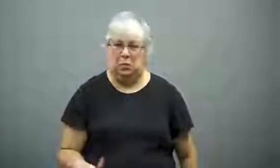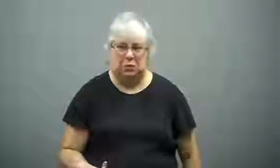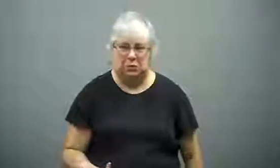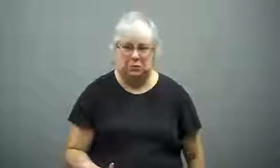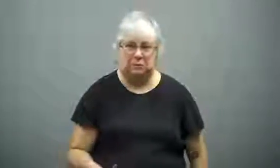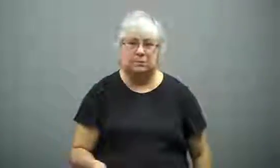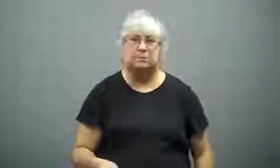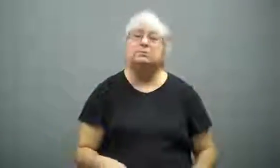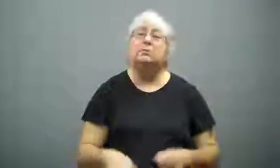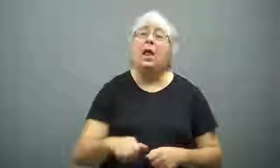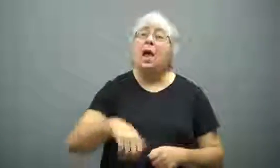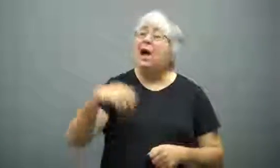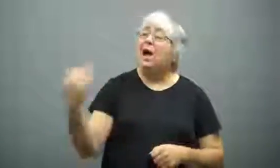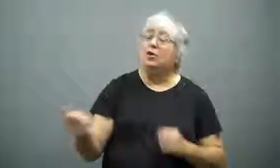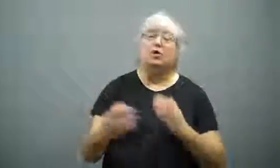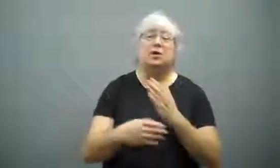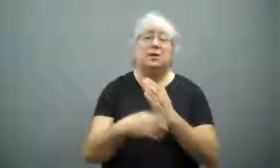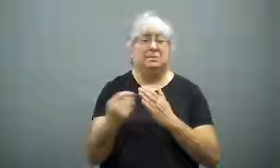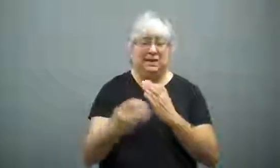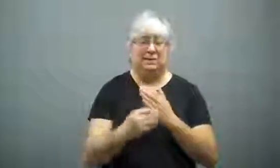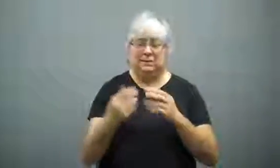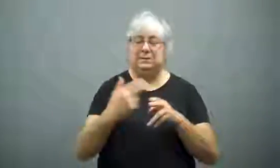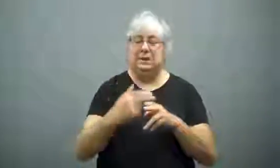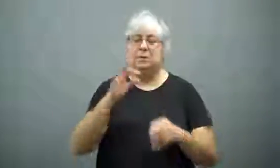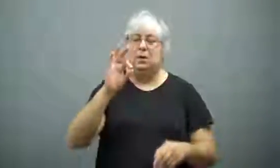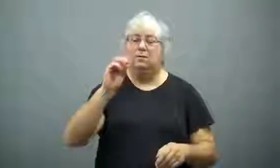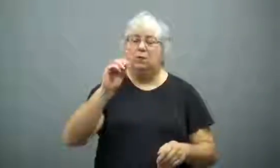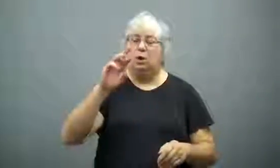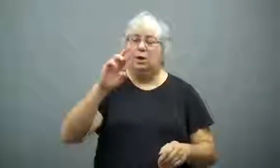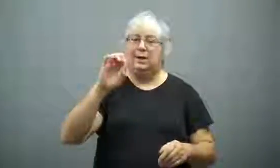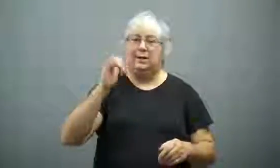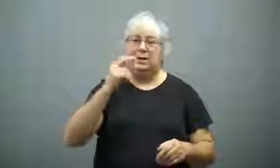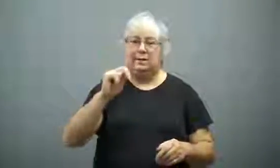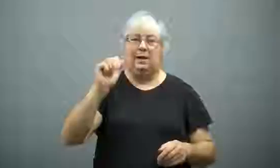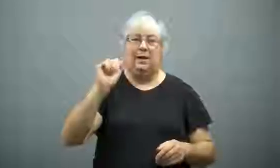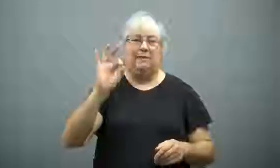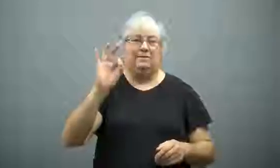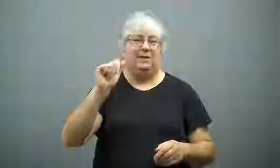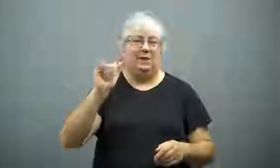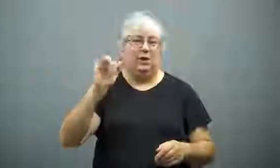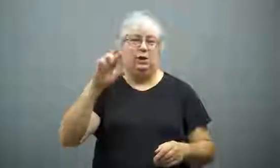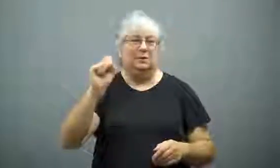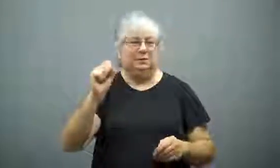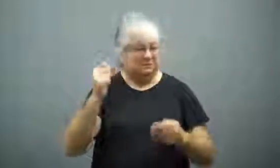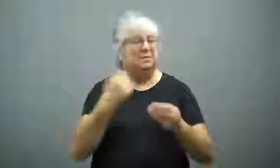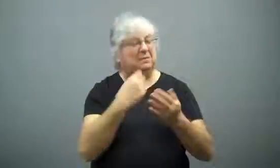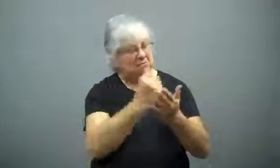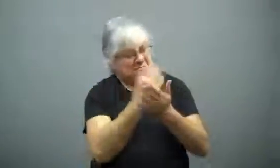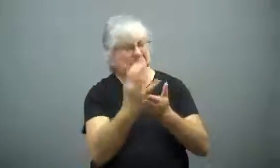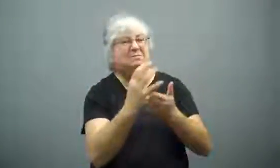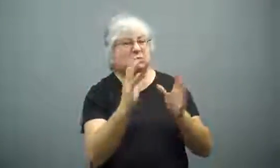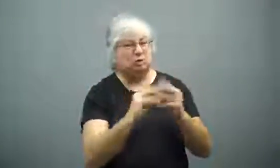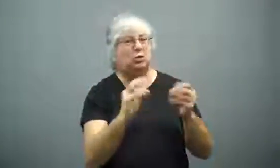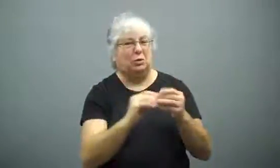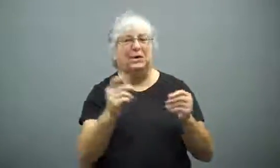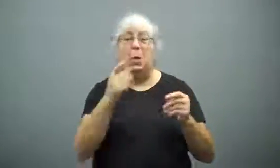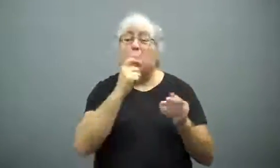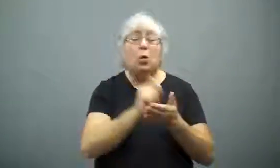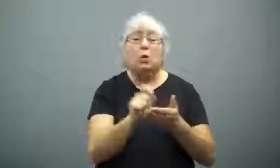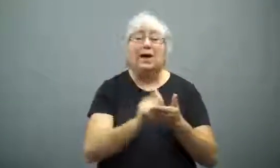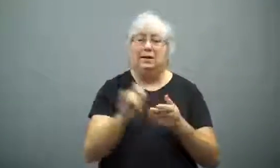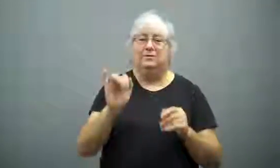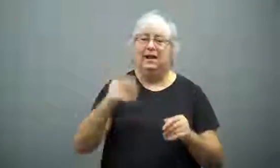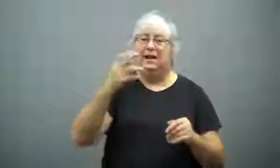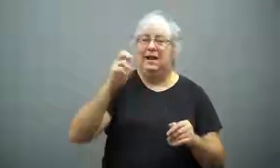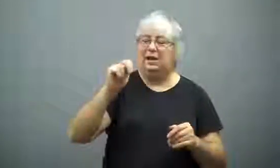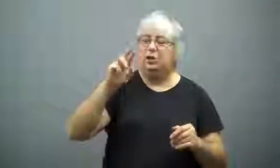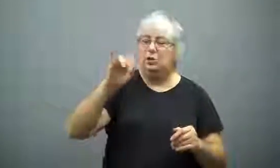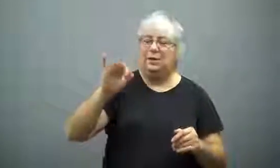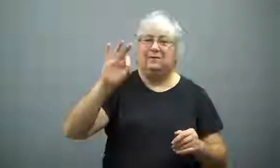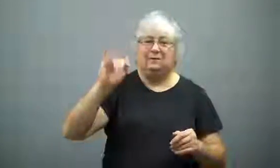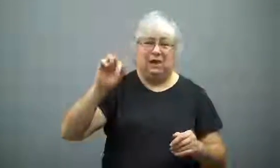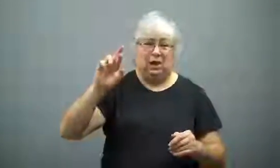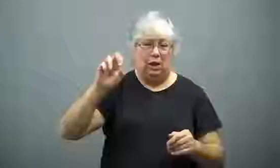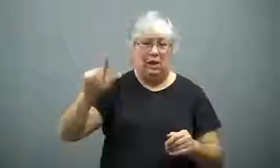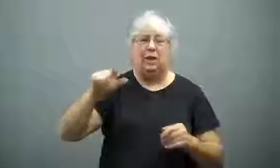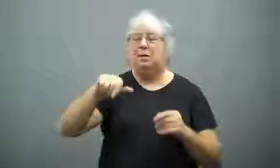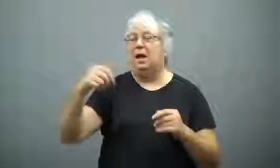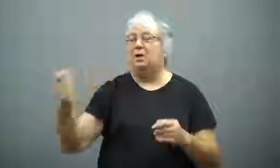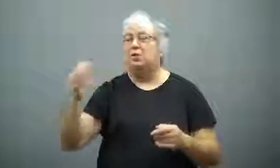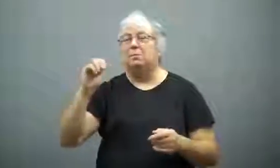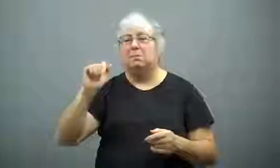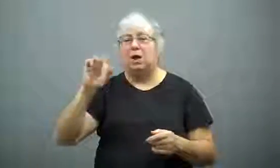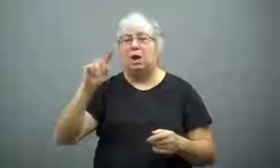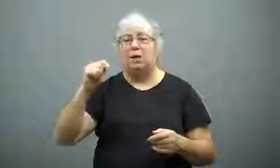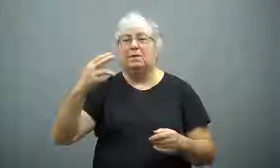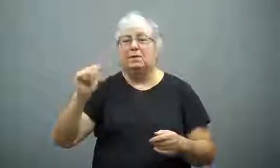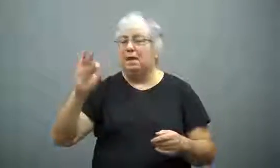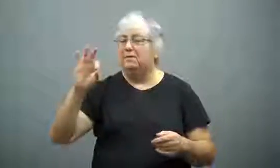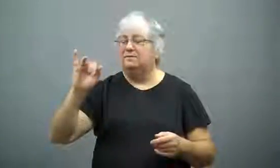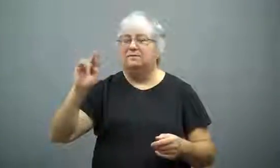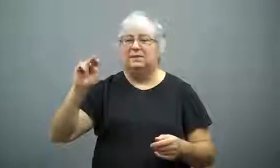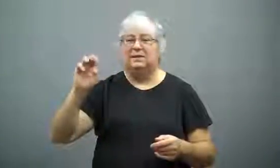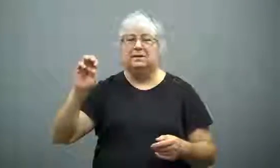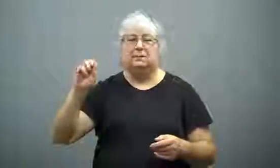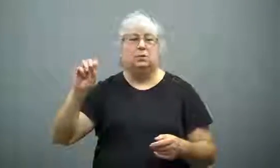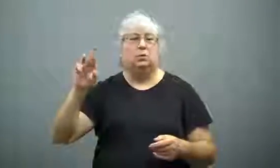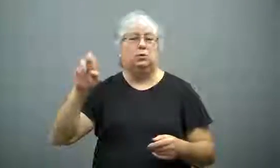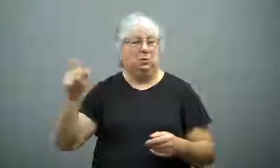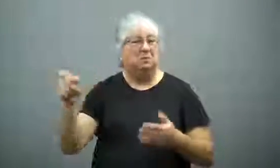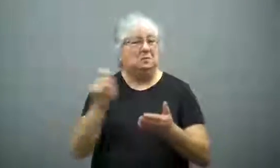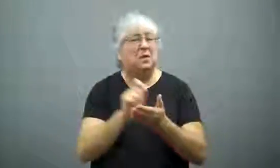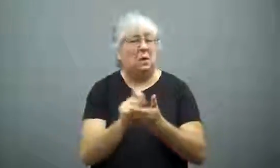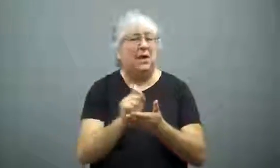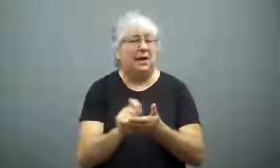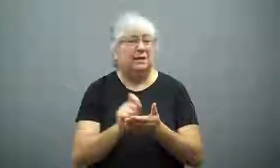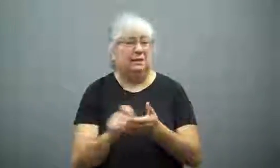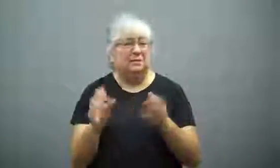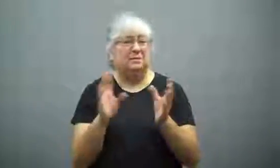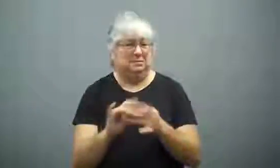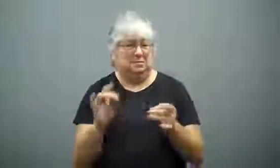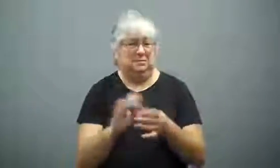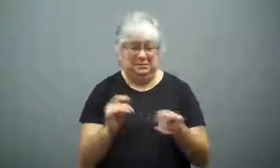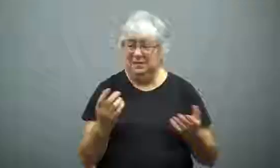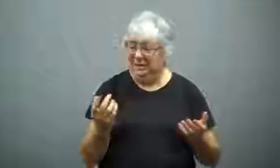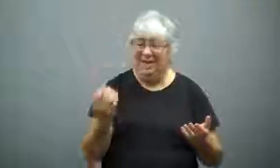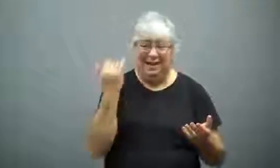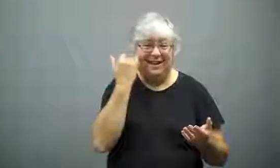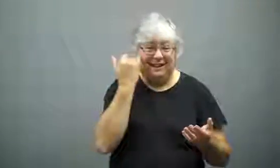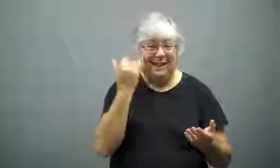In the magazine, Foreign Affairs, writers Henry Farrel and Martha Finnemore